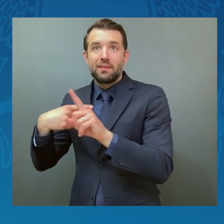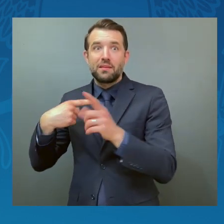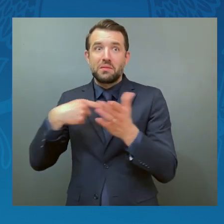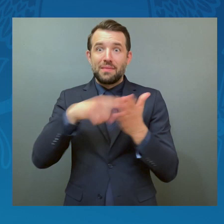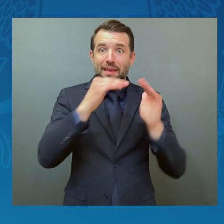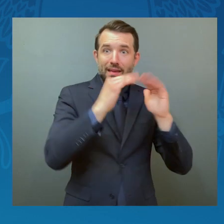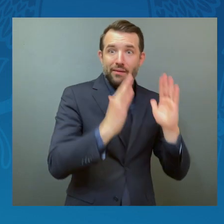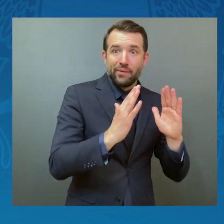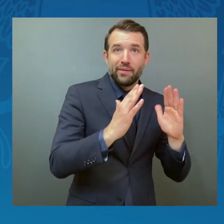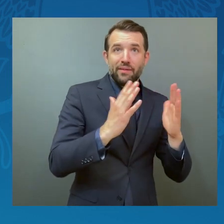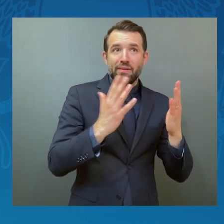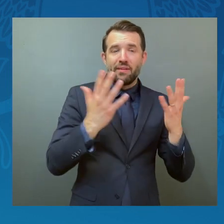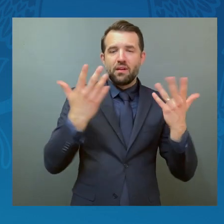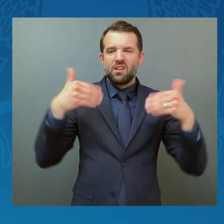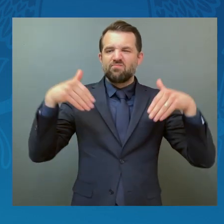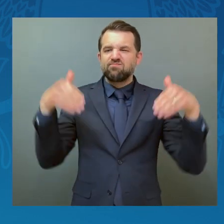No family should have to make that choice.